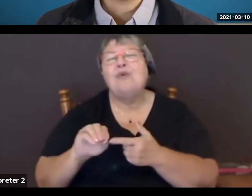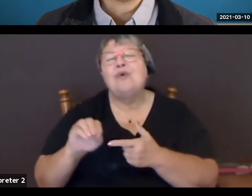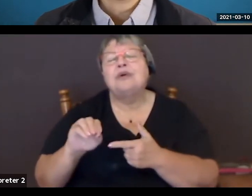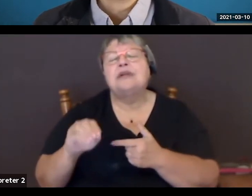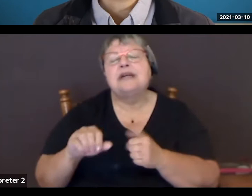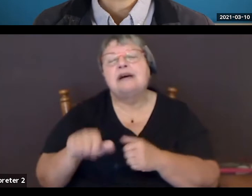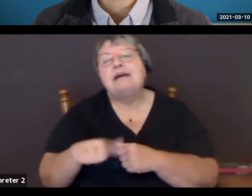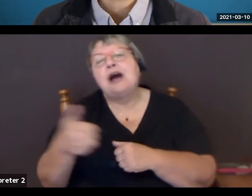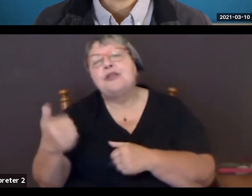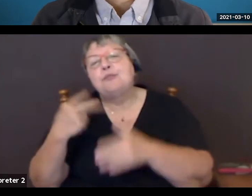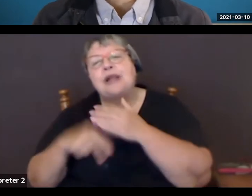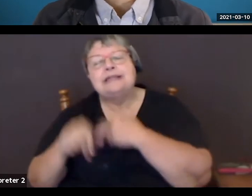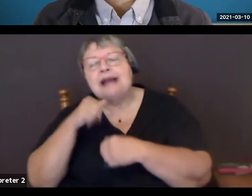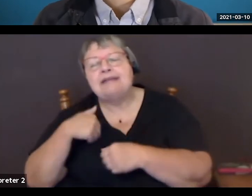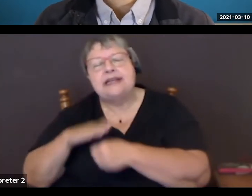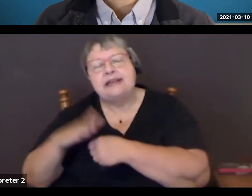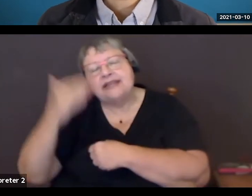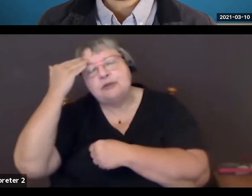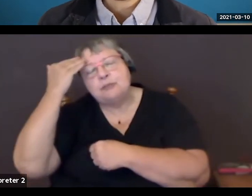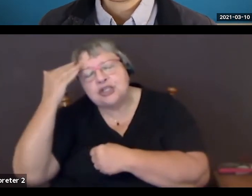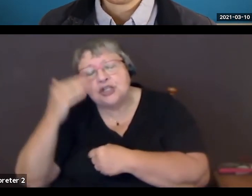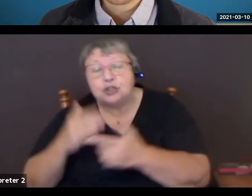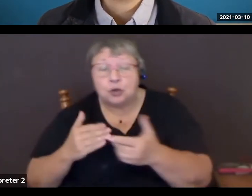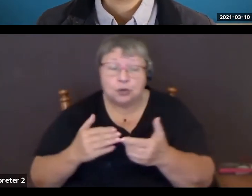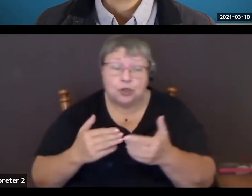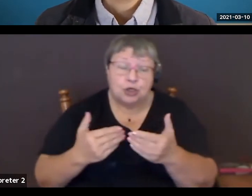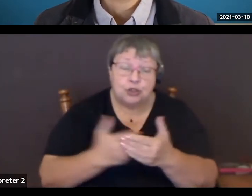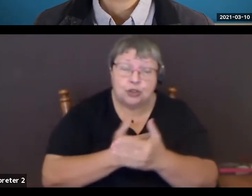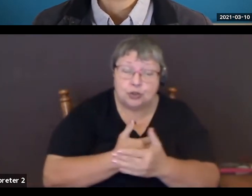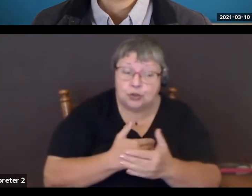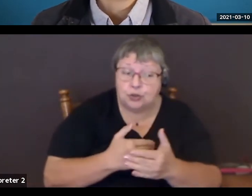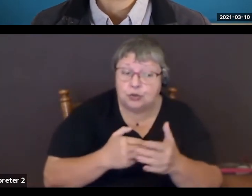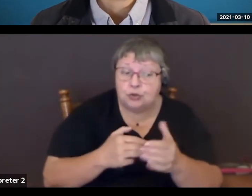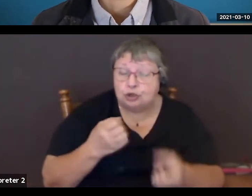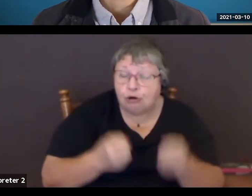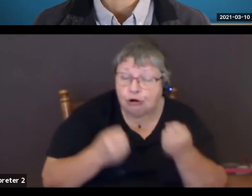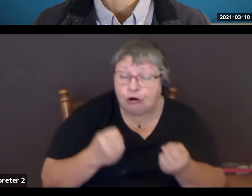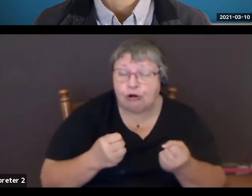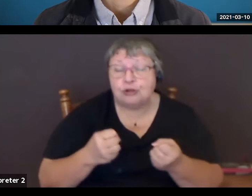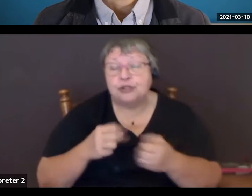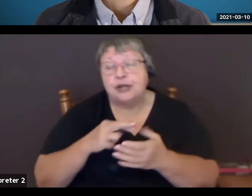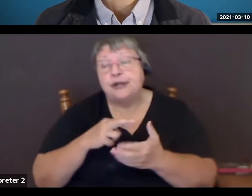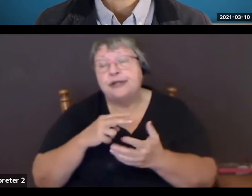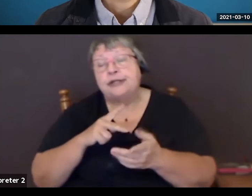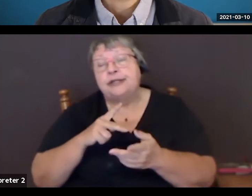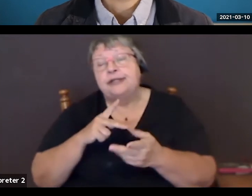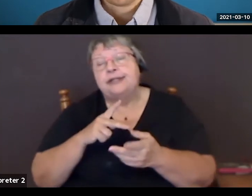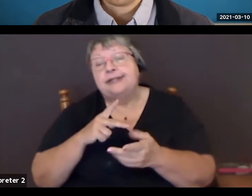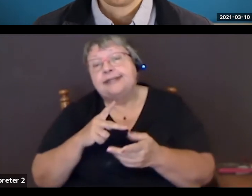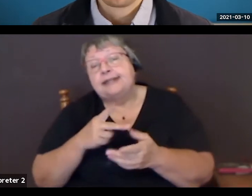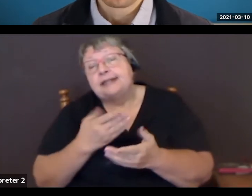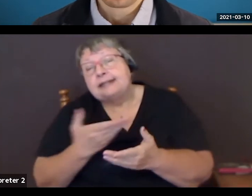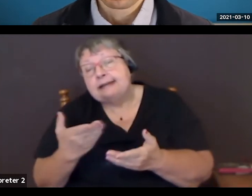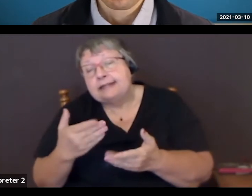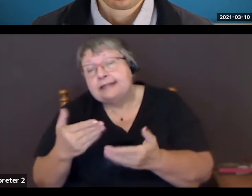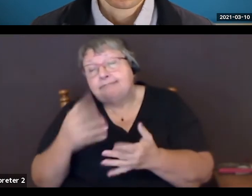So when new models of socks or cars or other products came out. Consumer Reports had to test every single one.